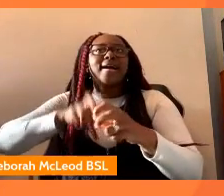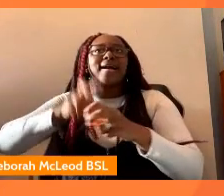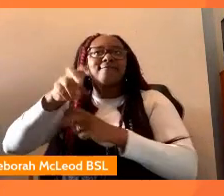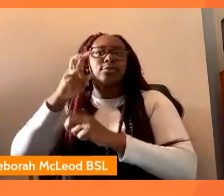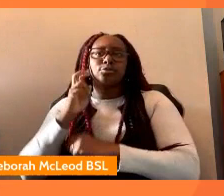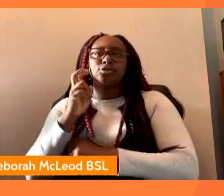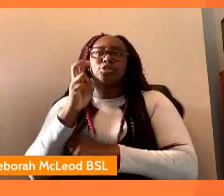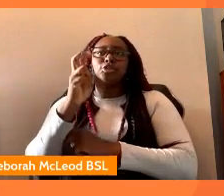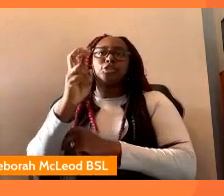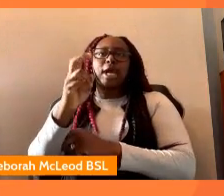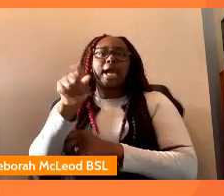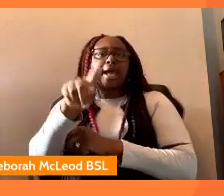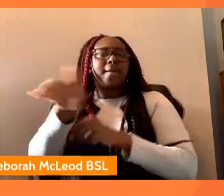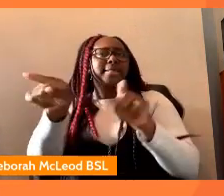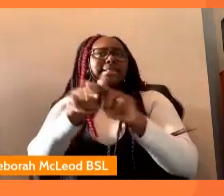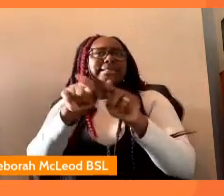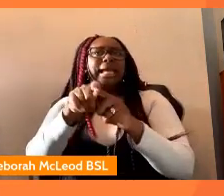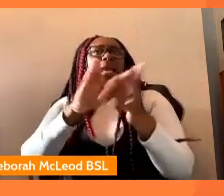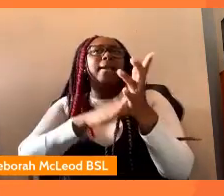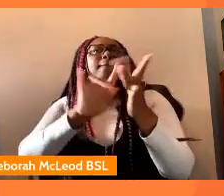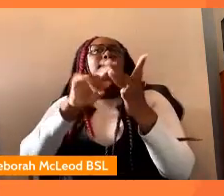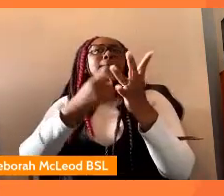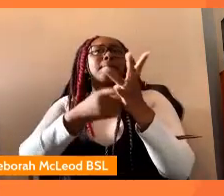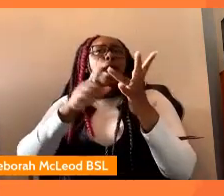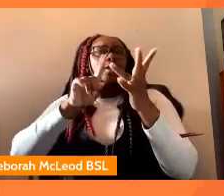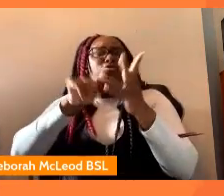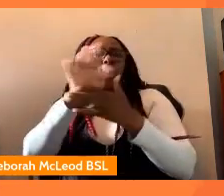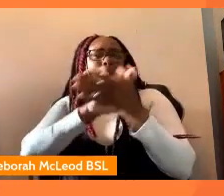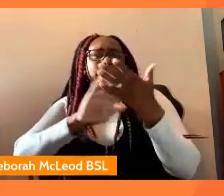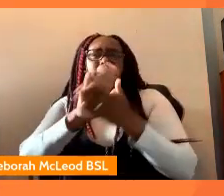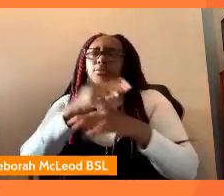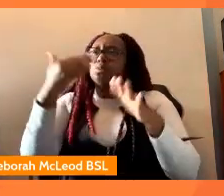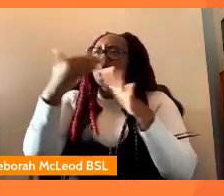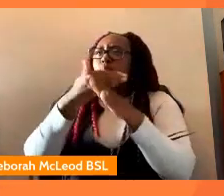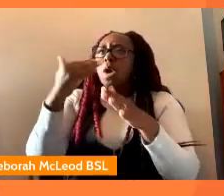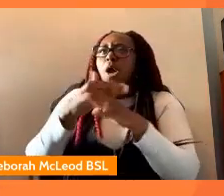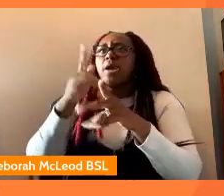like we both are is that you can work in a very agile way